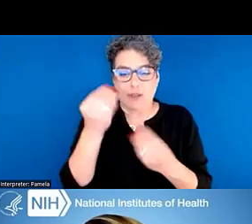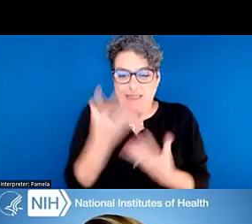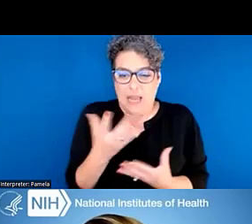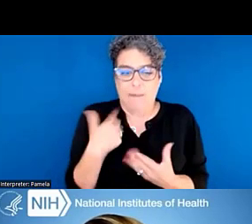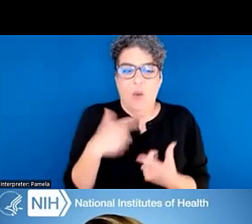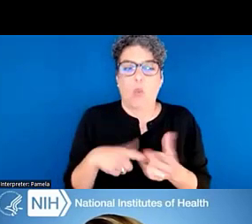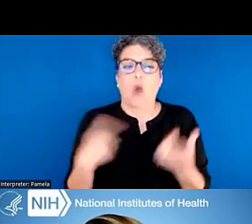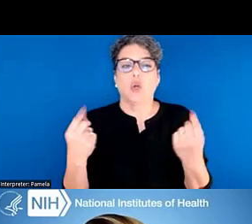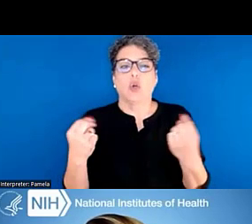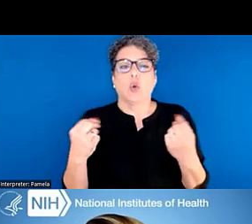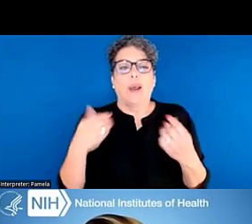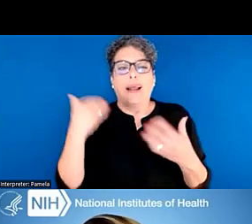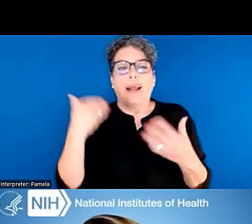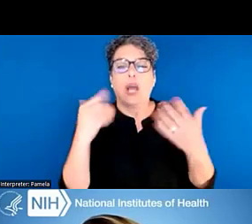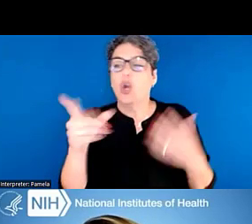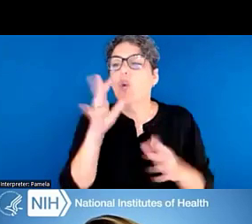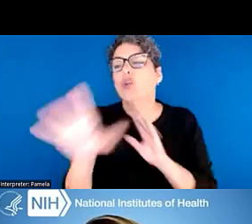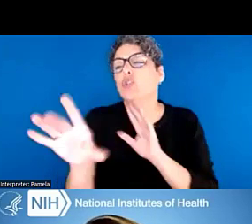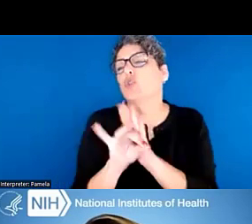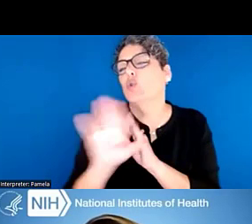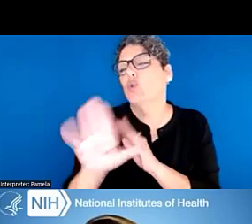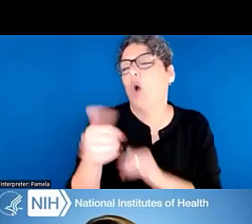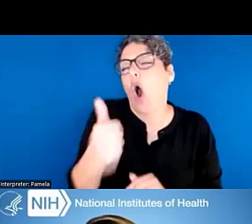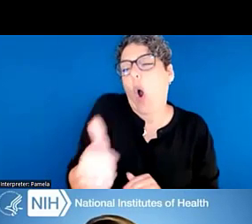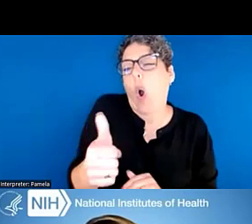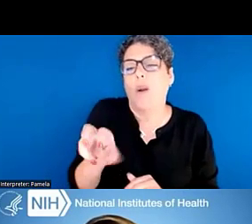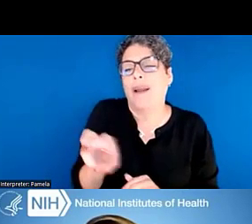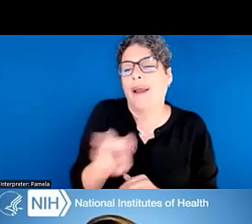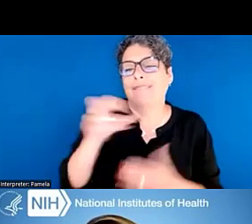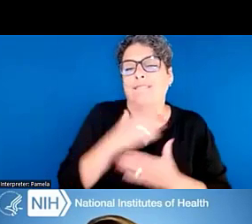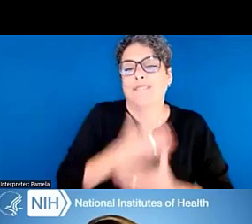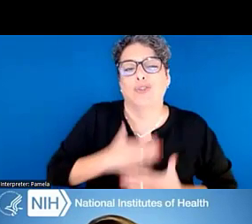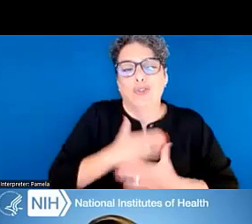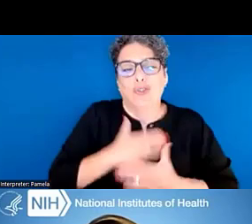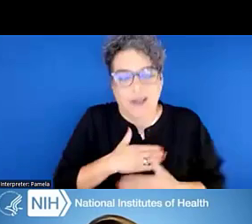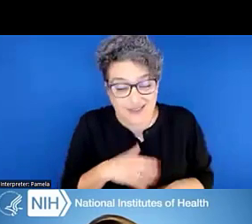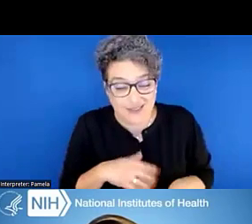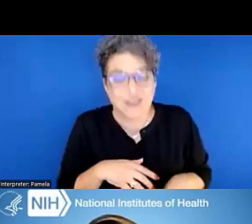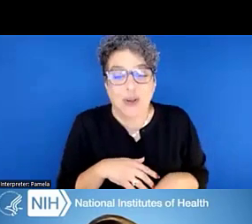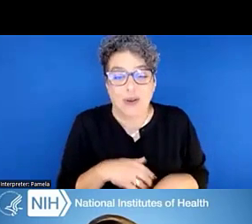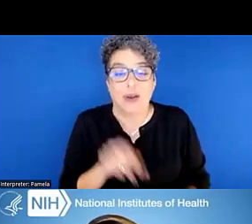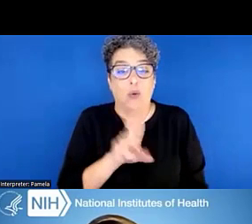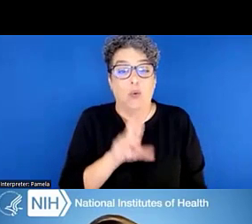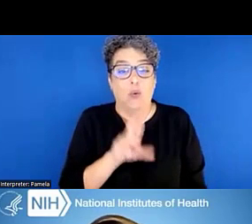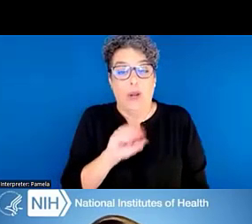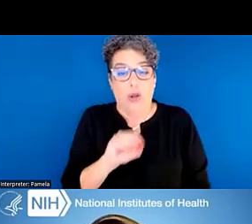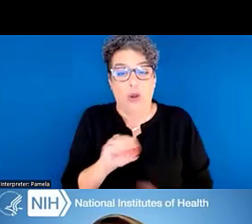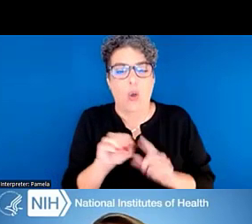It's like Choose Your Own Adventure. Okay. So part one. So, again, RIO is Research Integrity Officer.